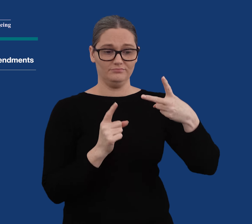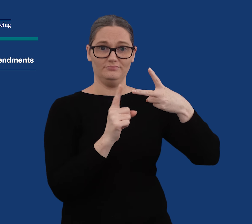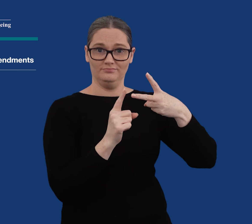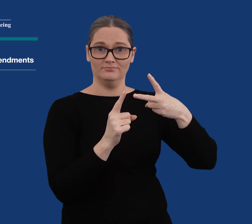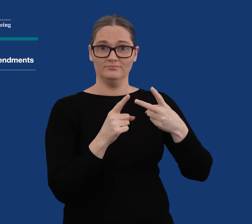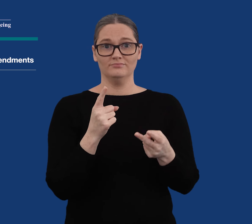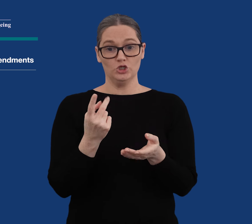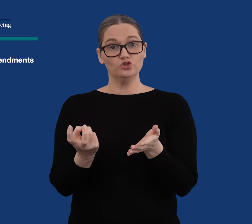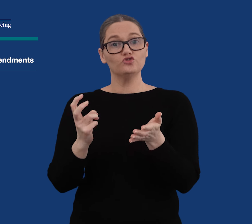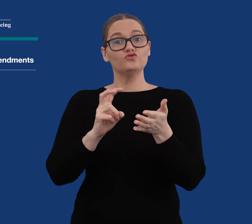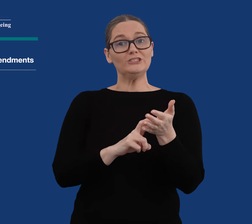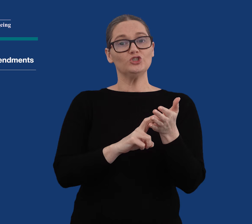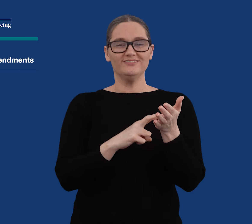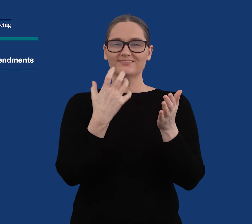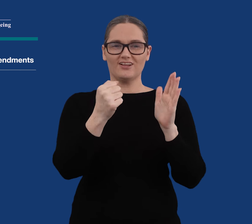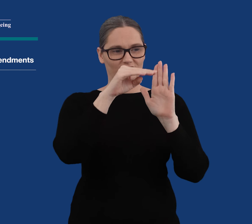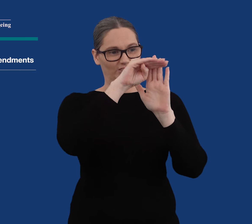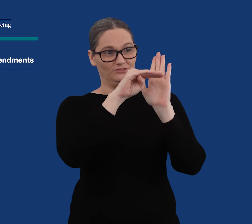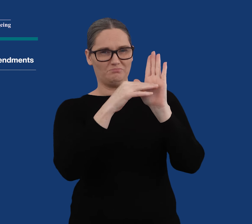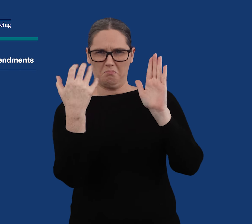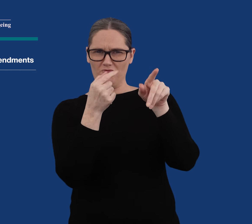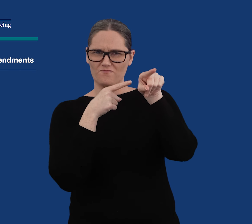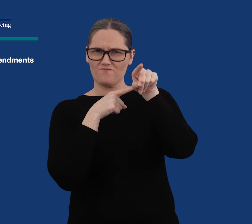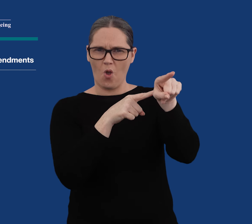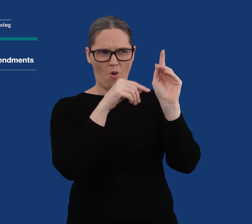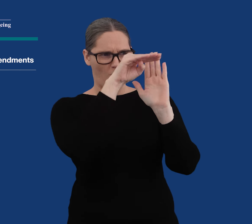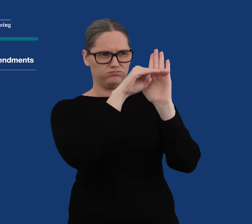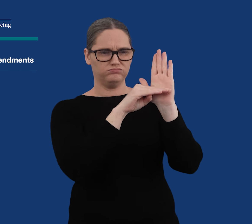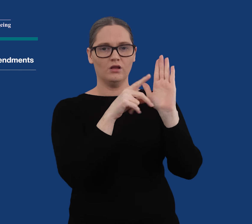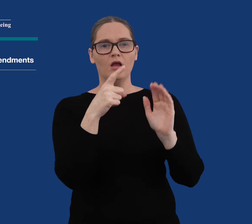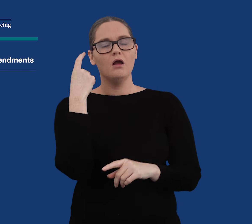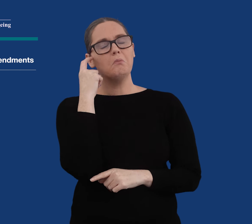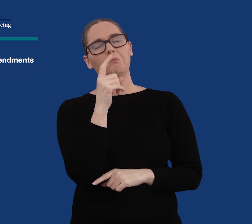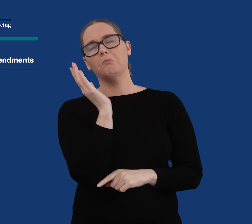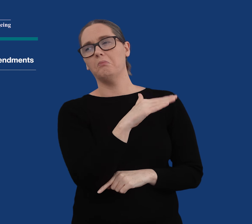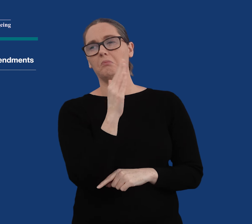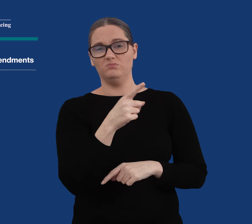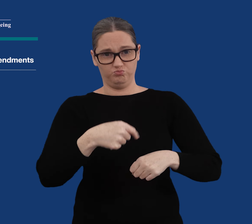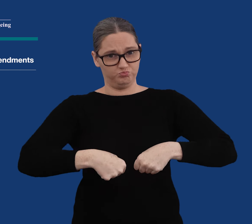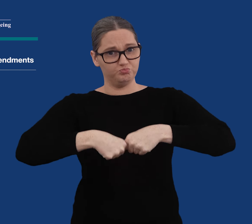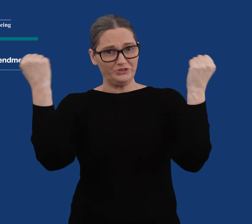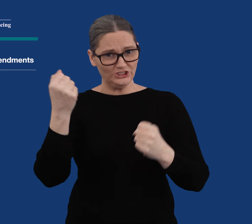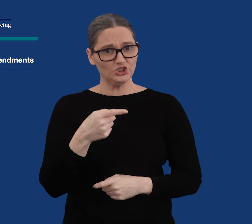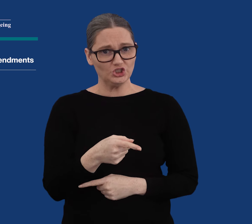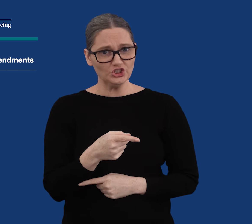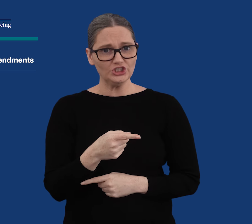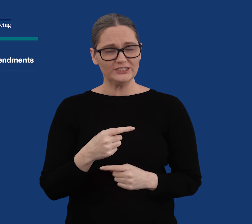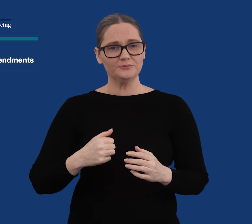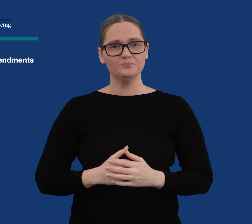• for breaches of conditions of registration